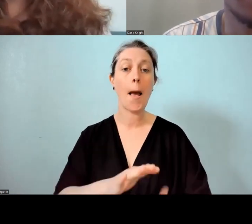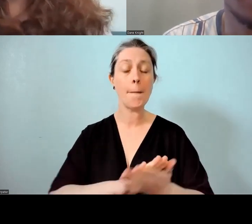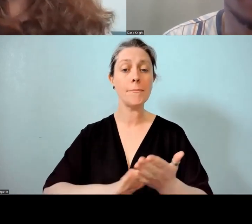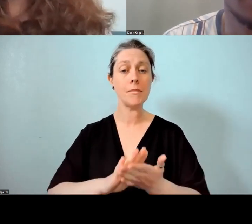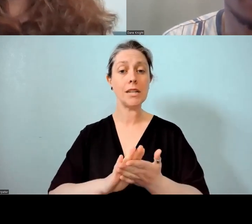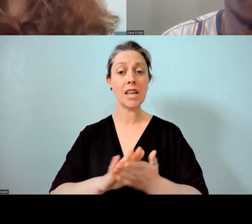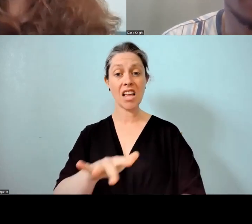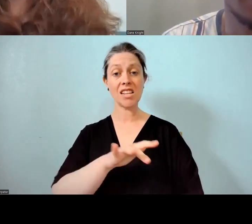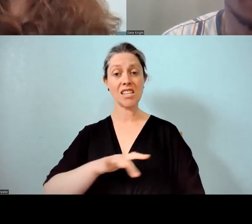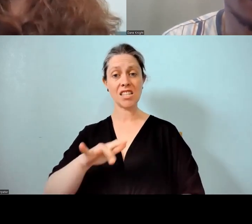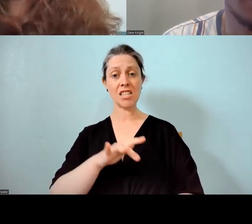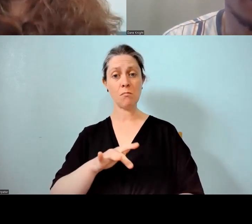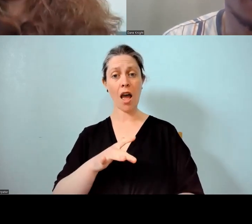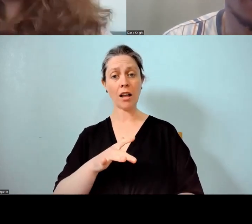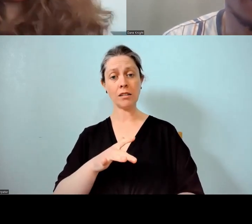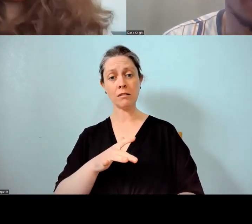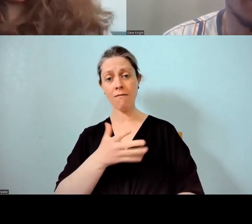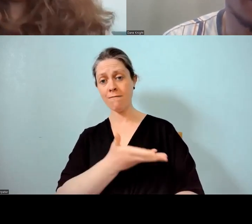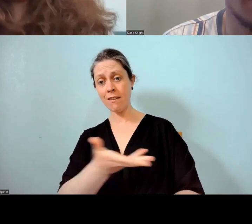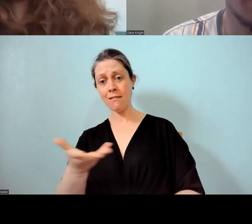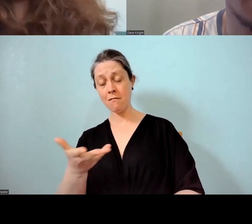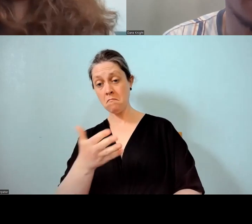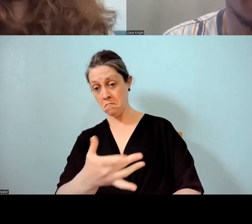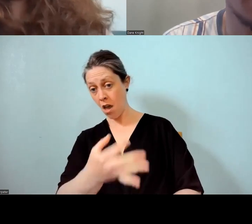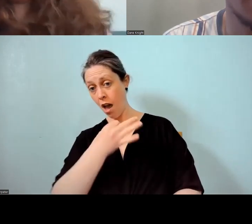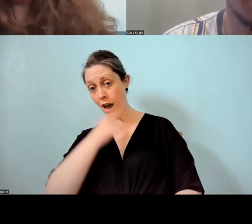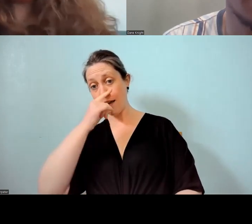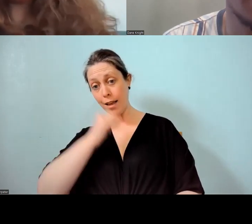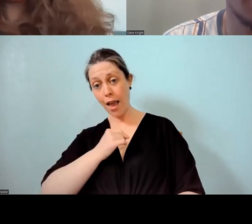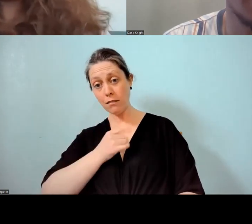to sort of, you know, ask for that help if they need it.